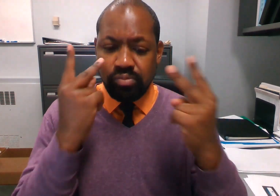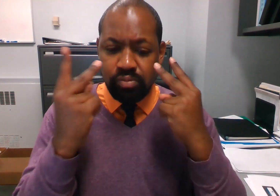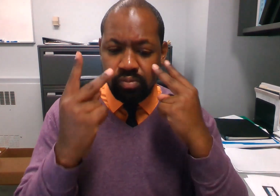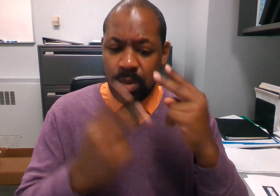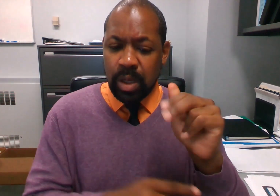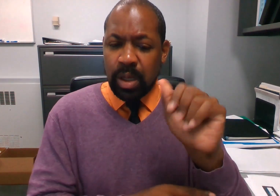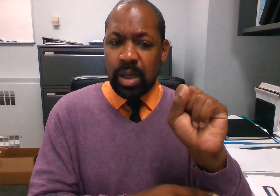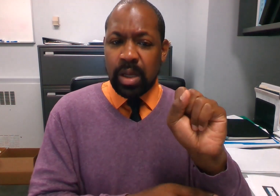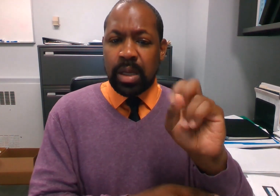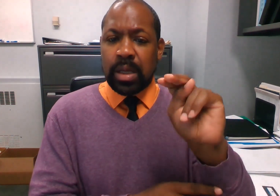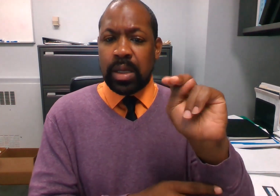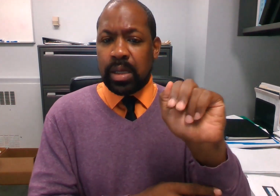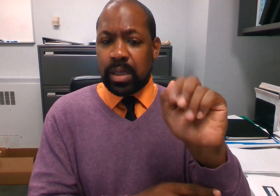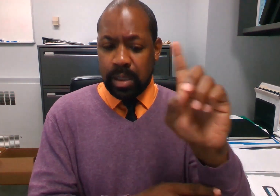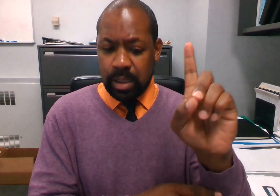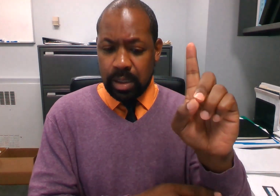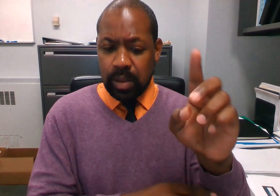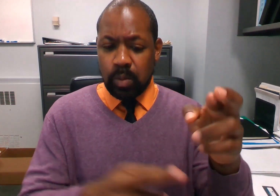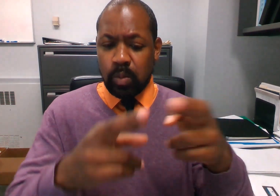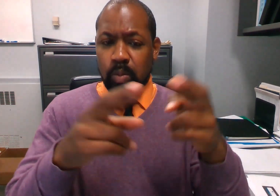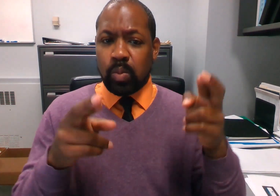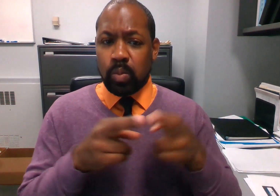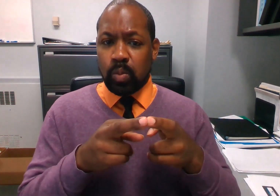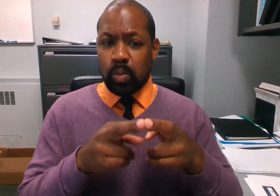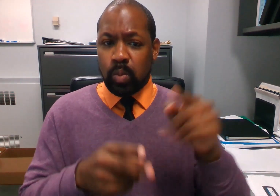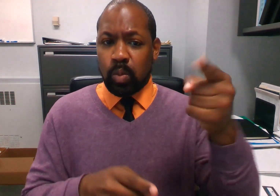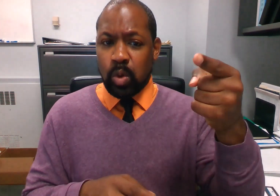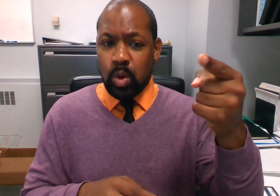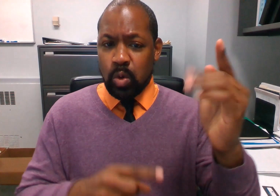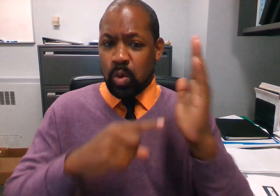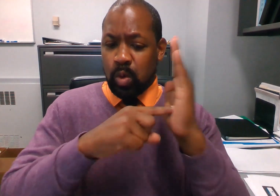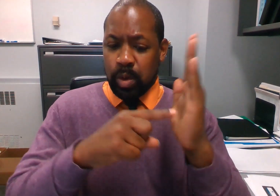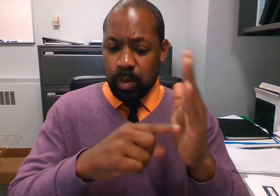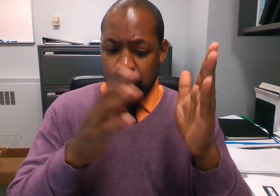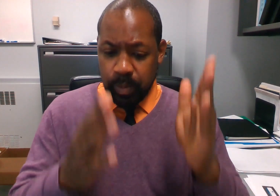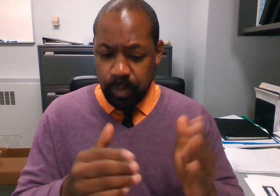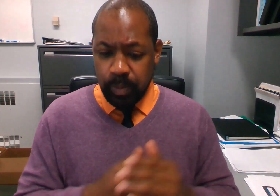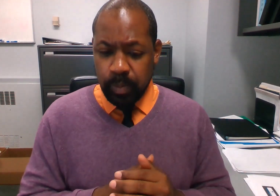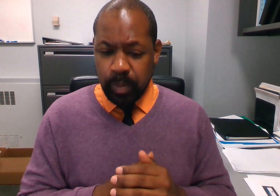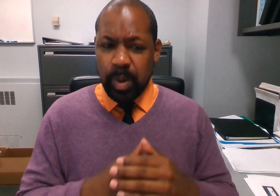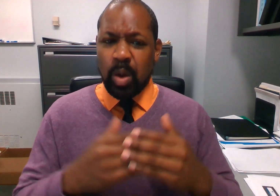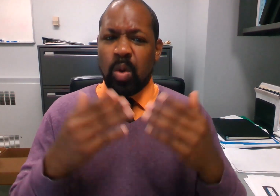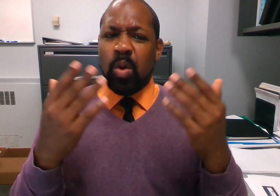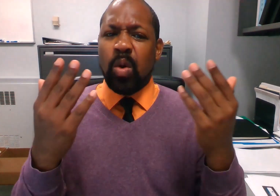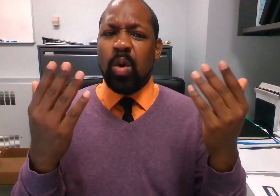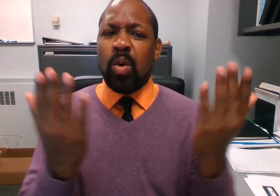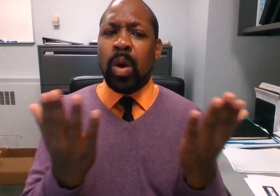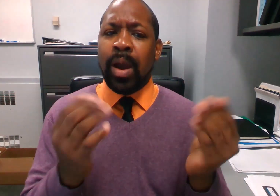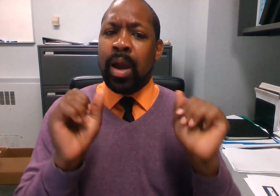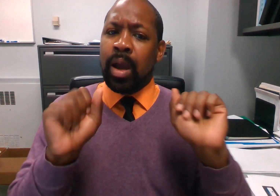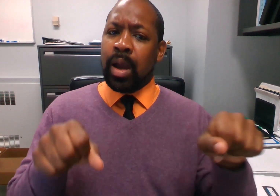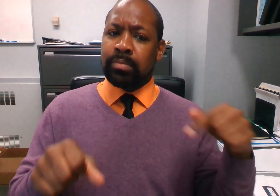I'd like to hear your perspective and your observations about NAD Region ne and